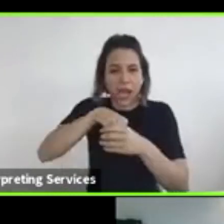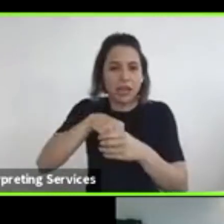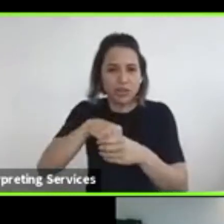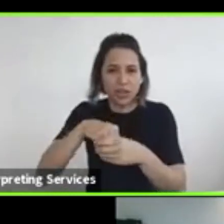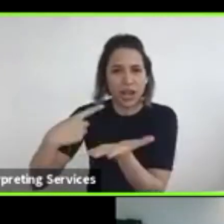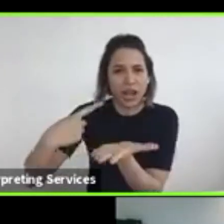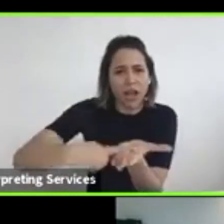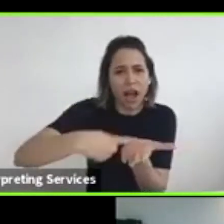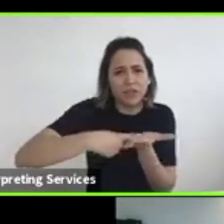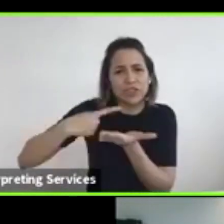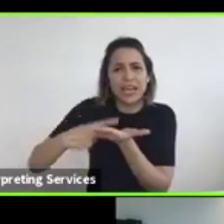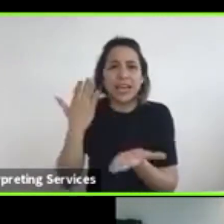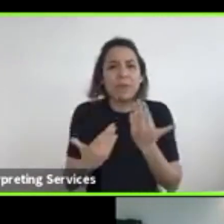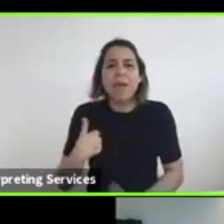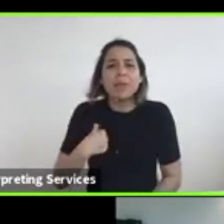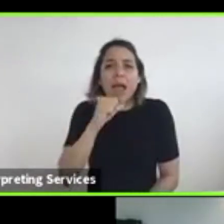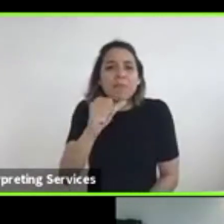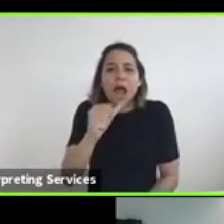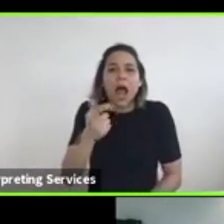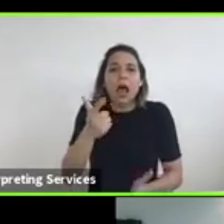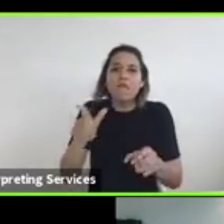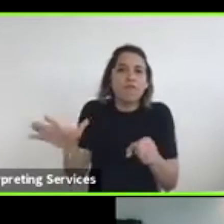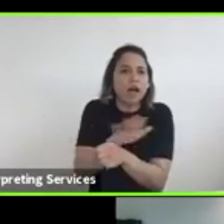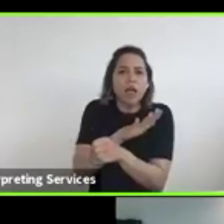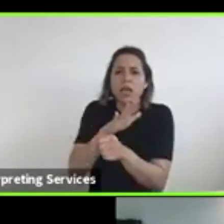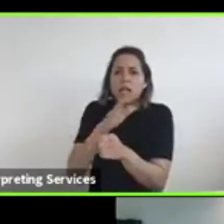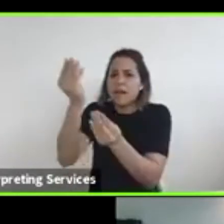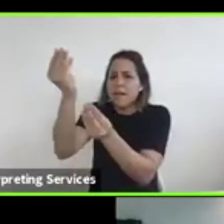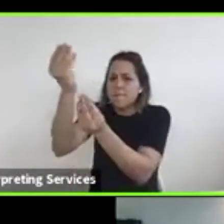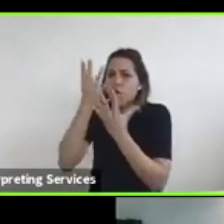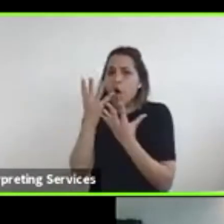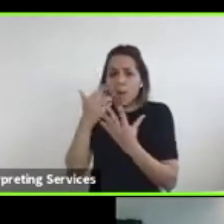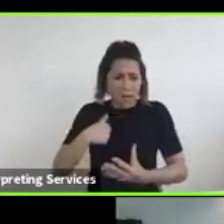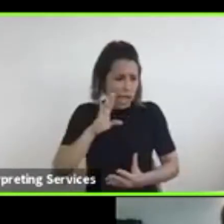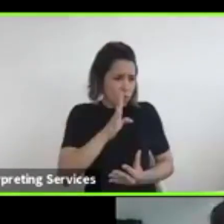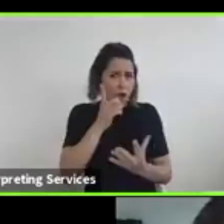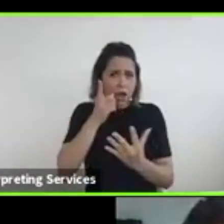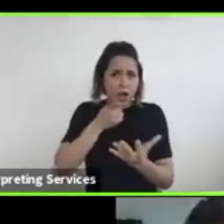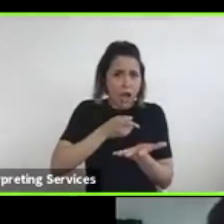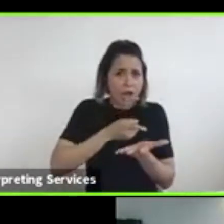BE, I'M NOT -- AS INFORMED ON, AM I GOING TO OFFEND SOMEONE? ARE WE MAKING THE RIGHT DECISION ABOUT THIS?